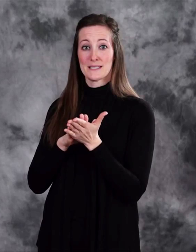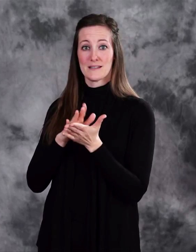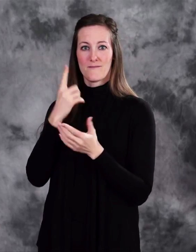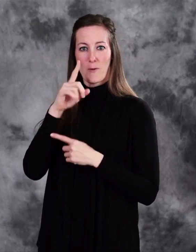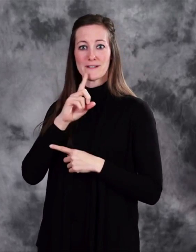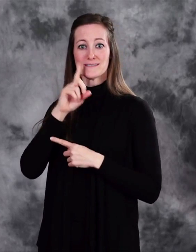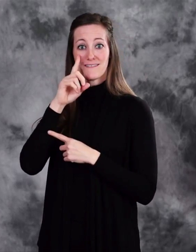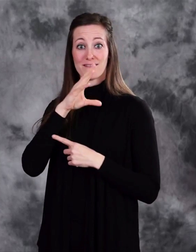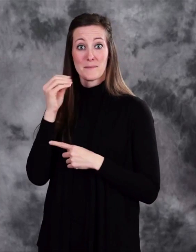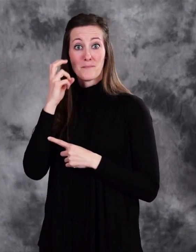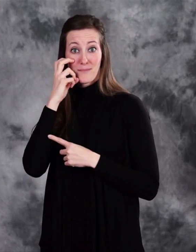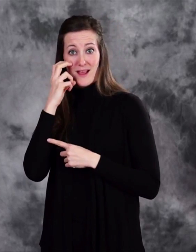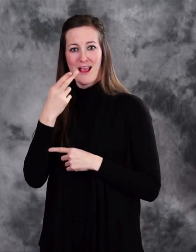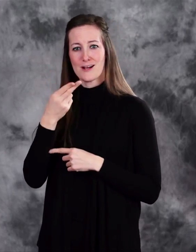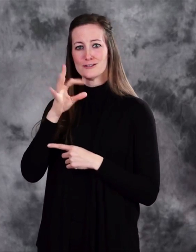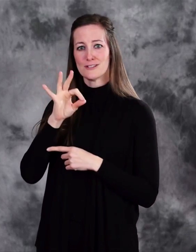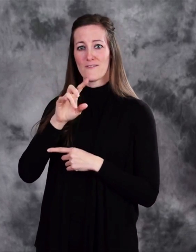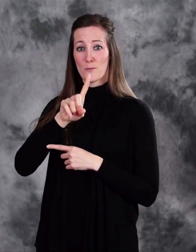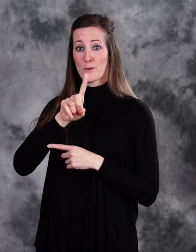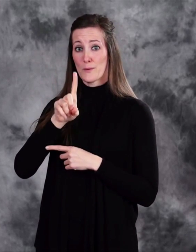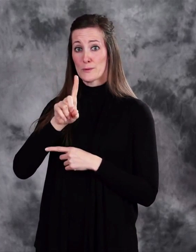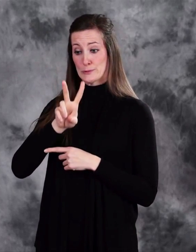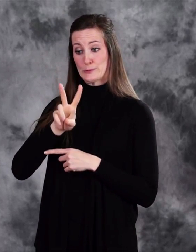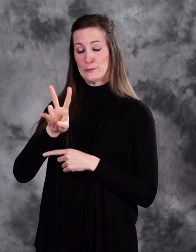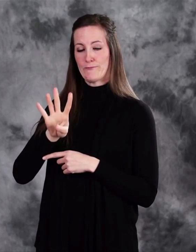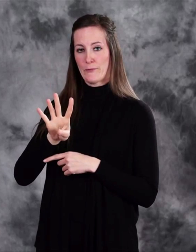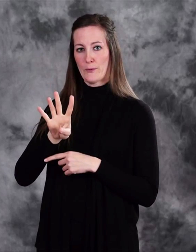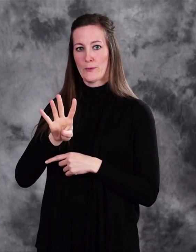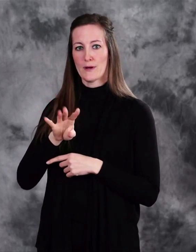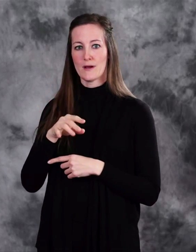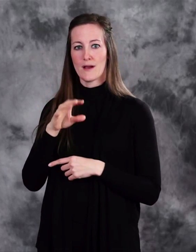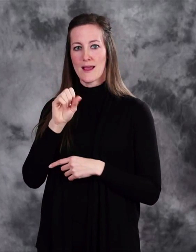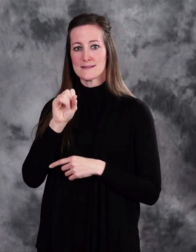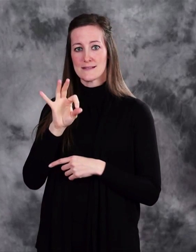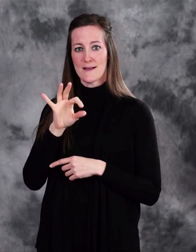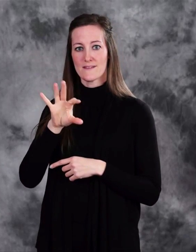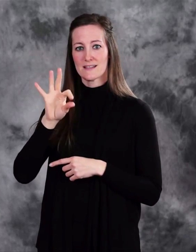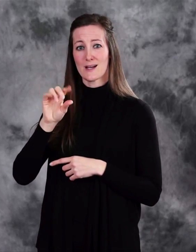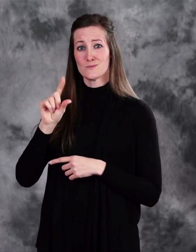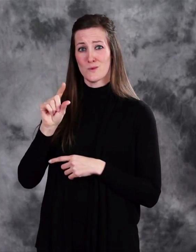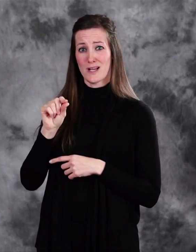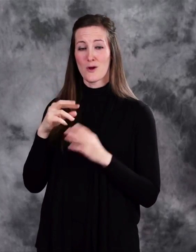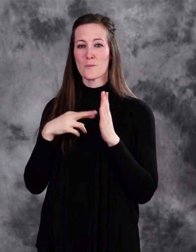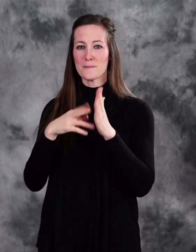the State Academies of the Deaf and Blind (HF 1224 and SF 920)